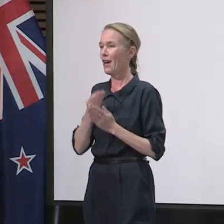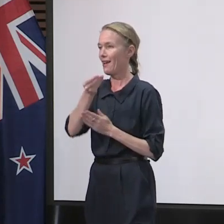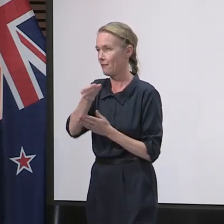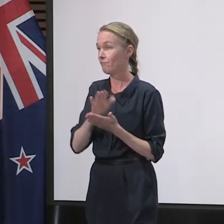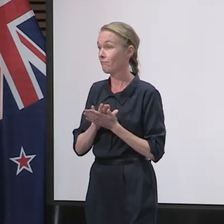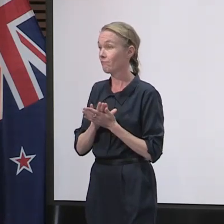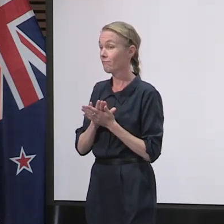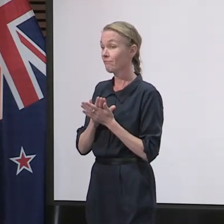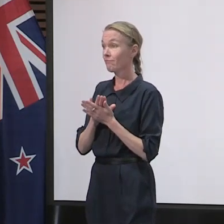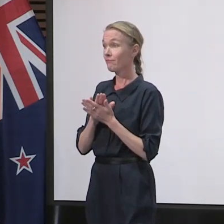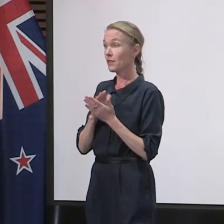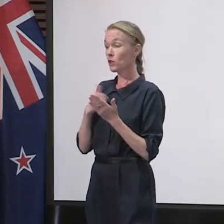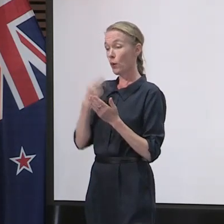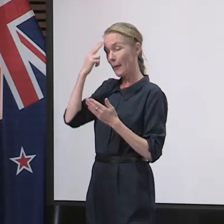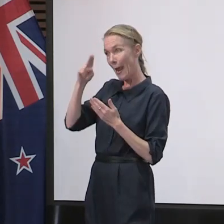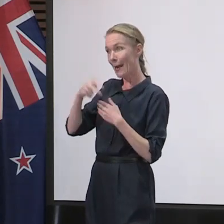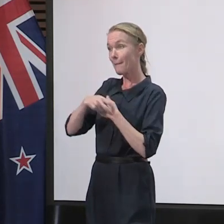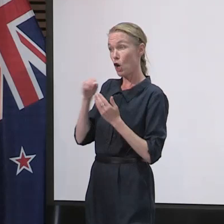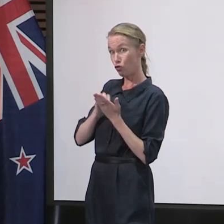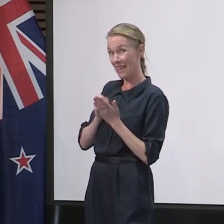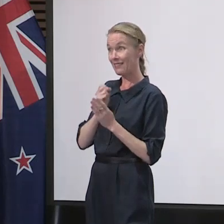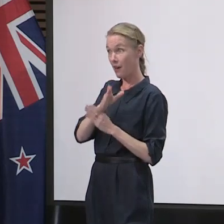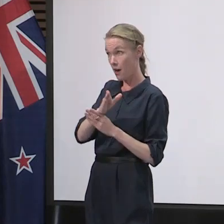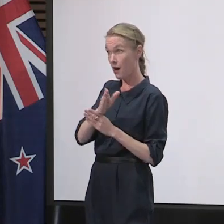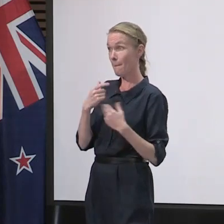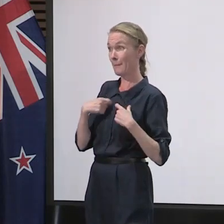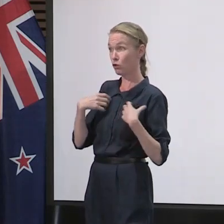you have been, through